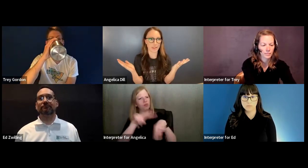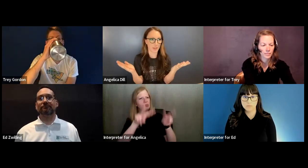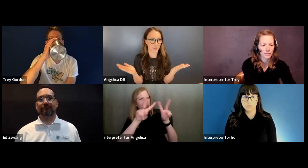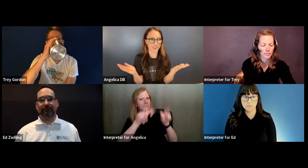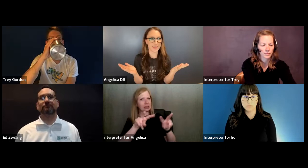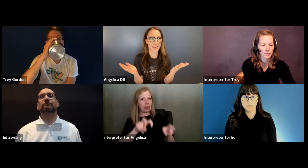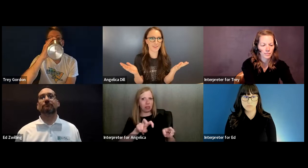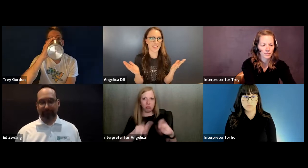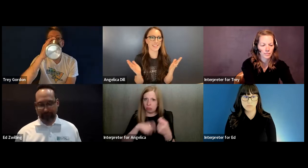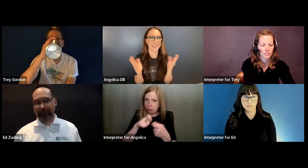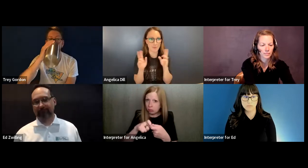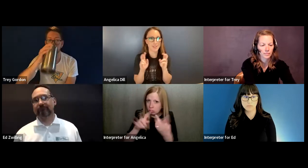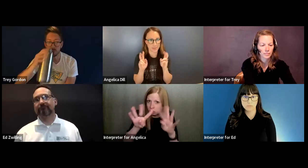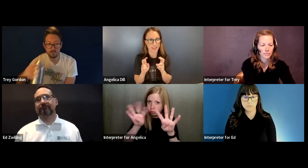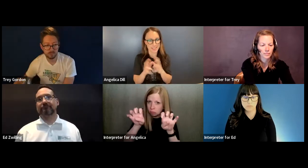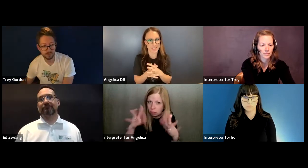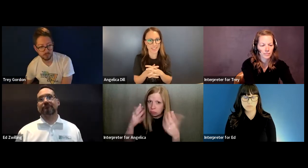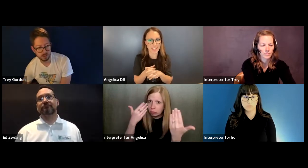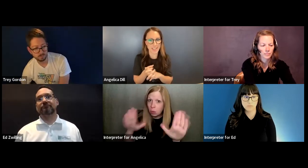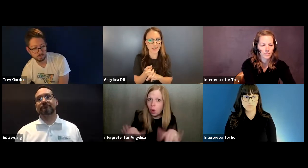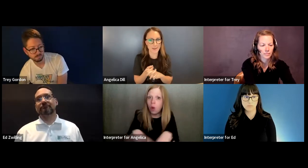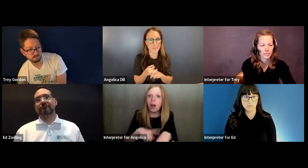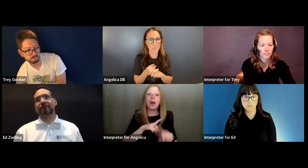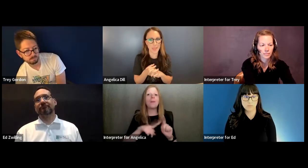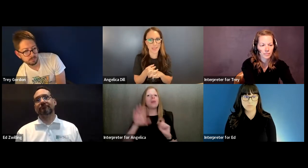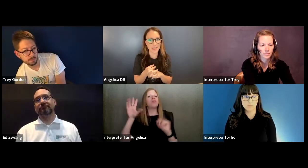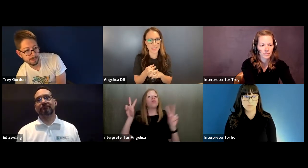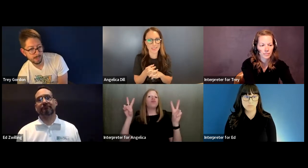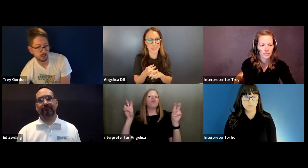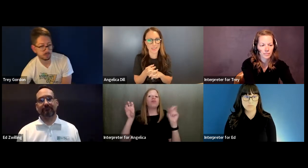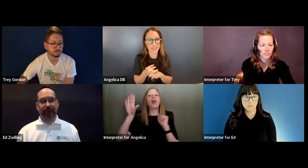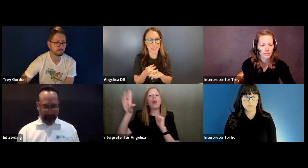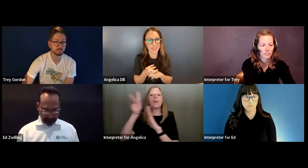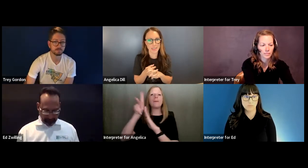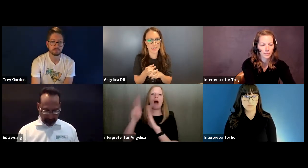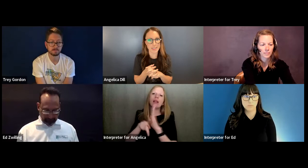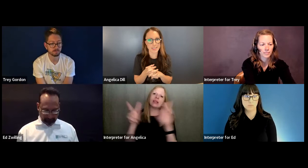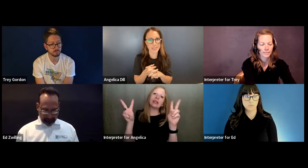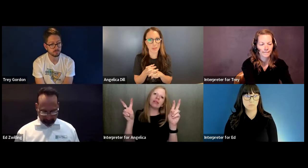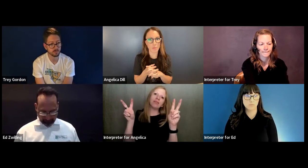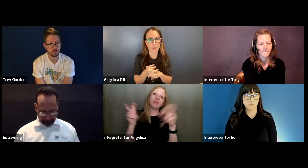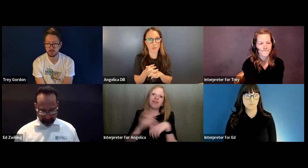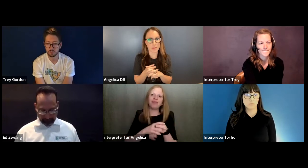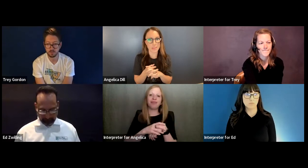included but that they said that was their policy um and uh they did an assessment of whether this